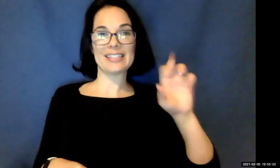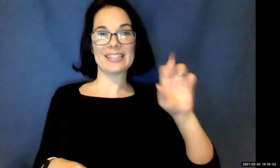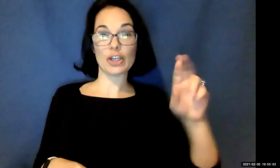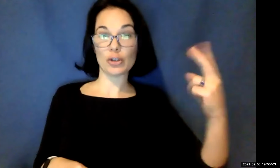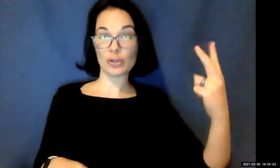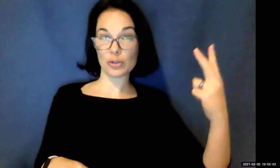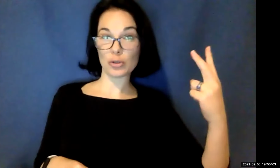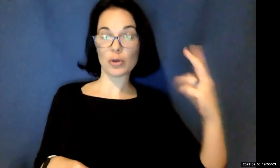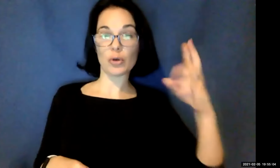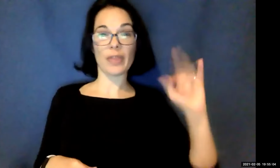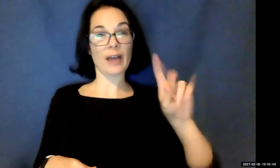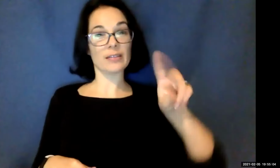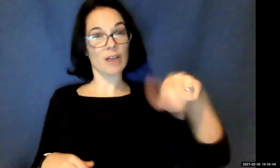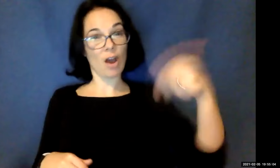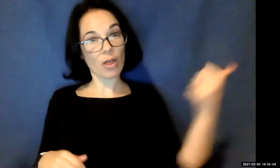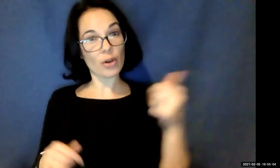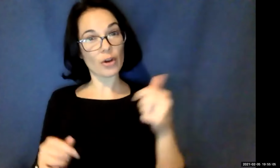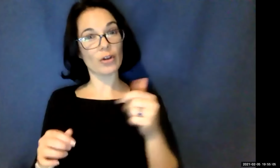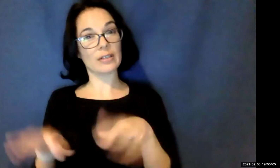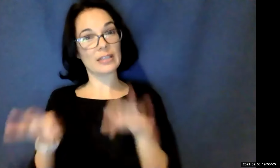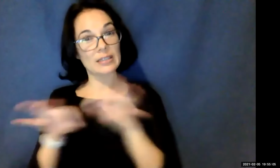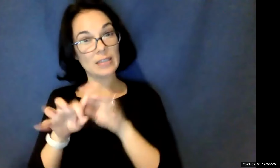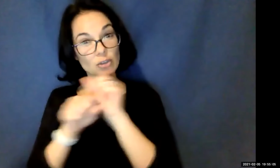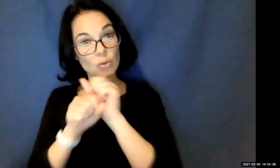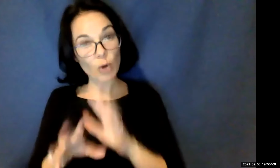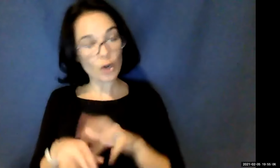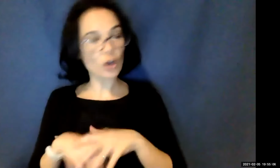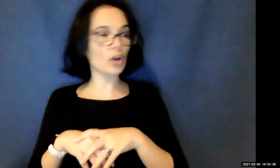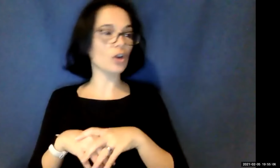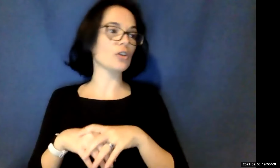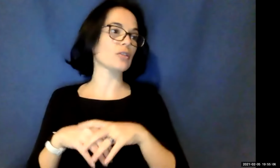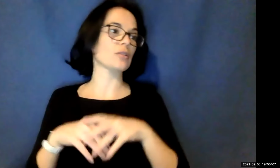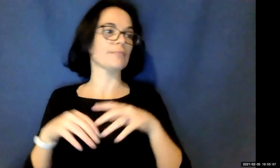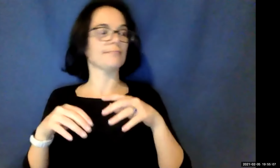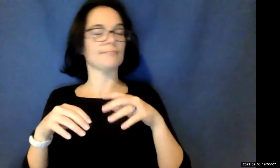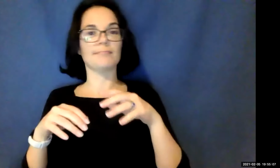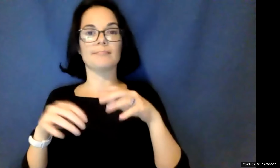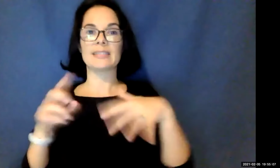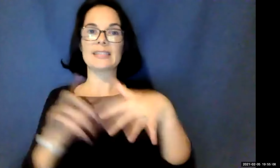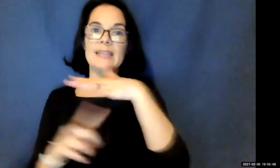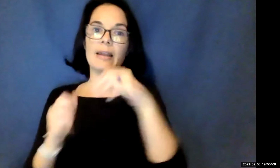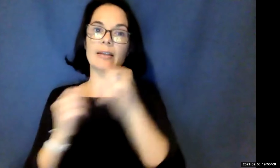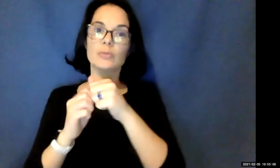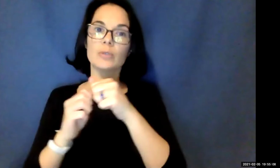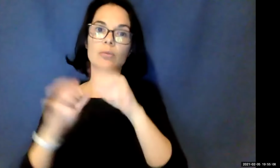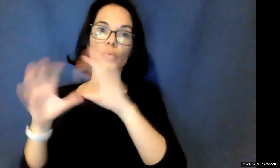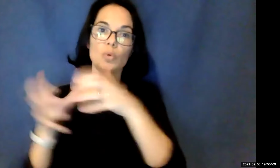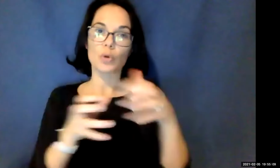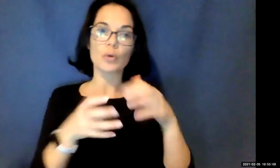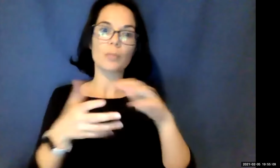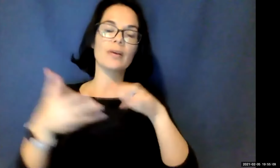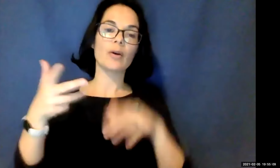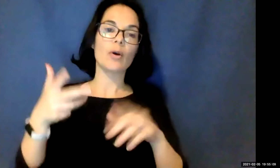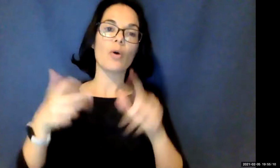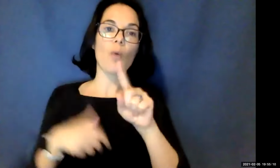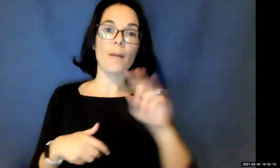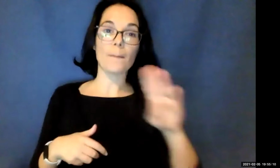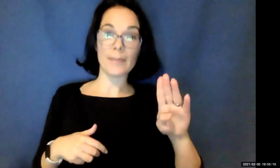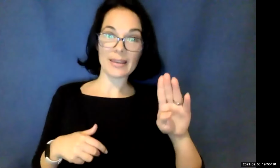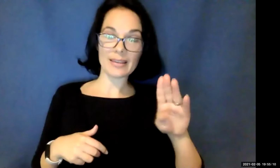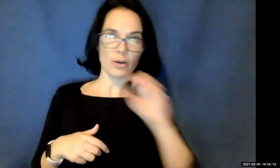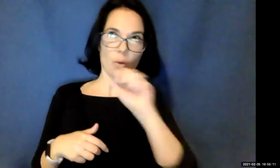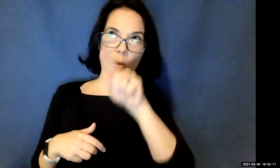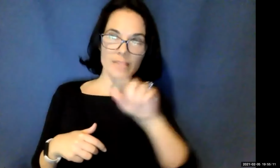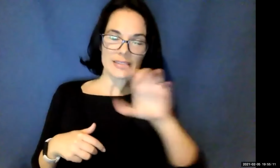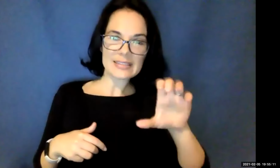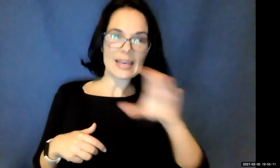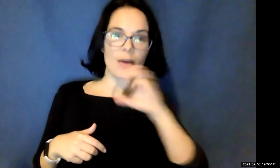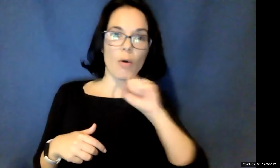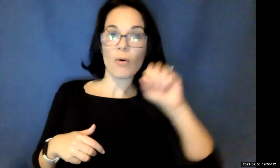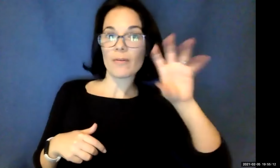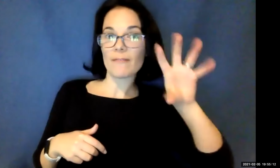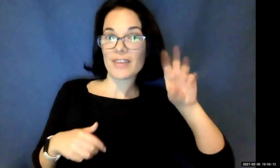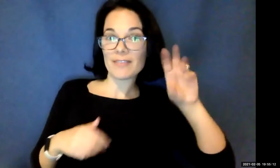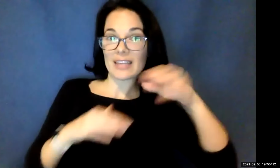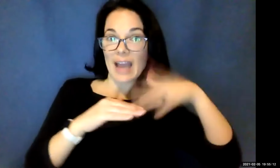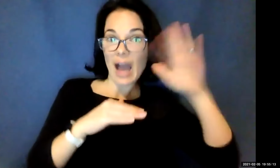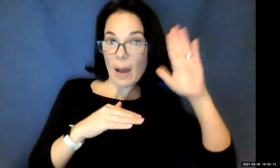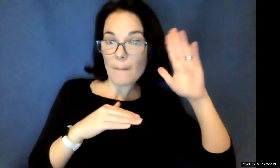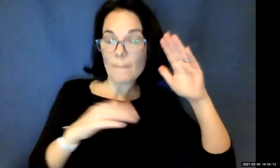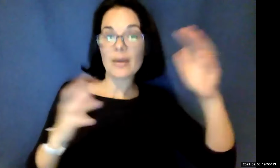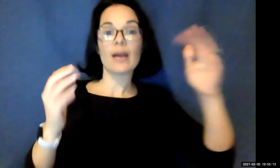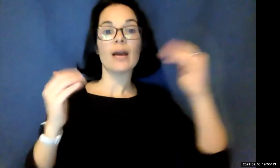and then phase 1C would go down to 50 years old, and then it would be 16-49 years old